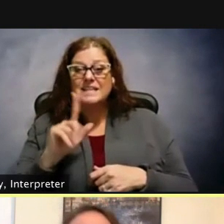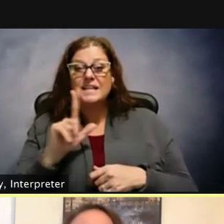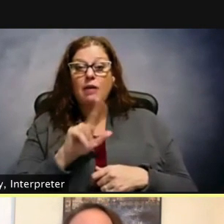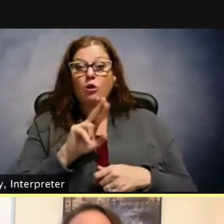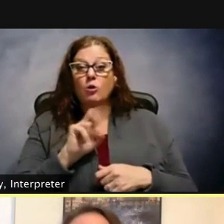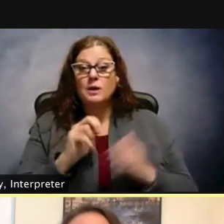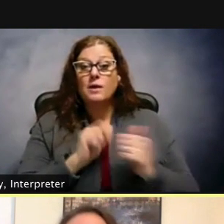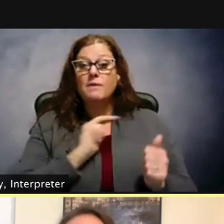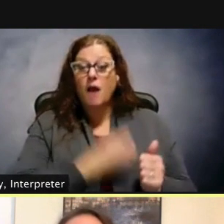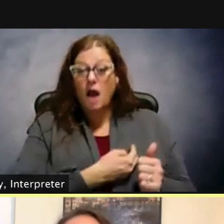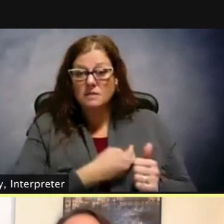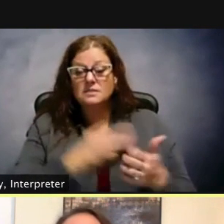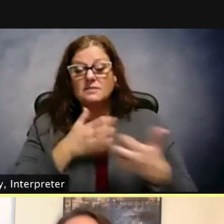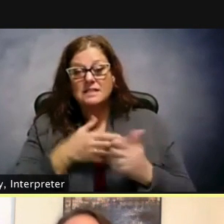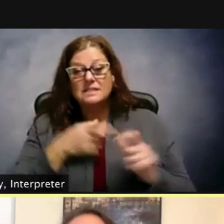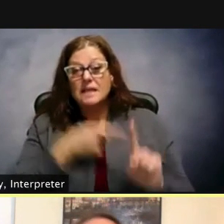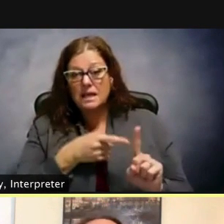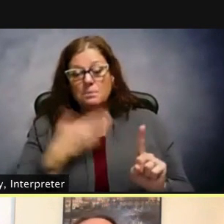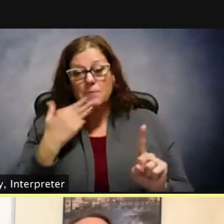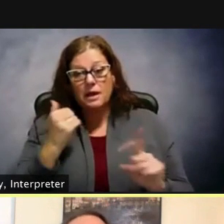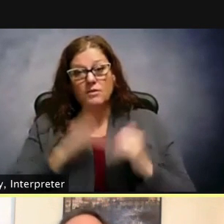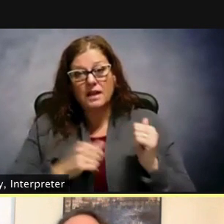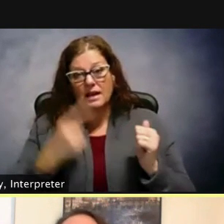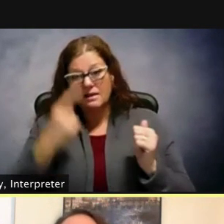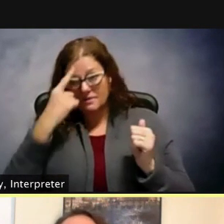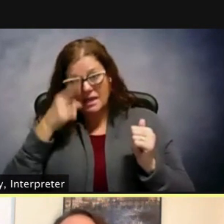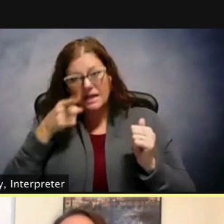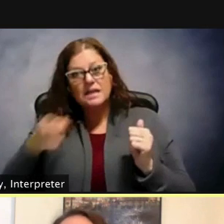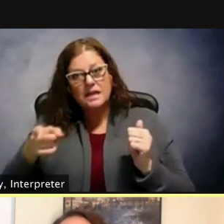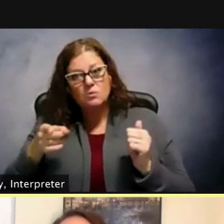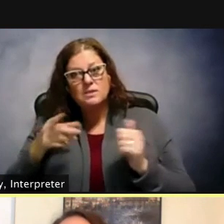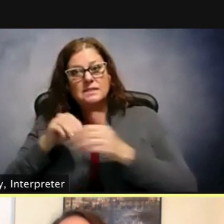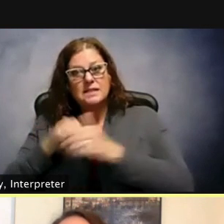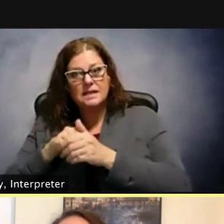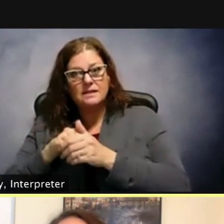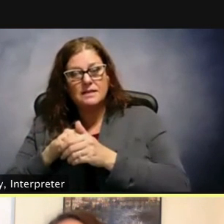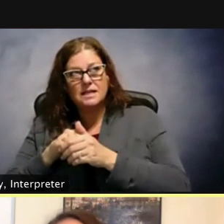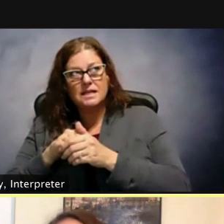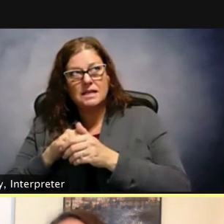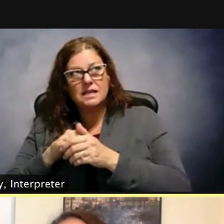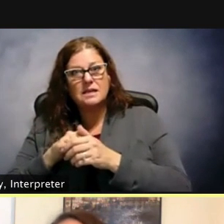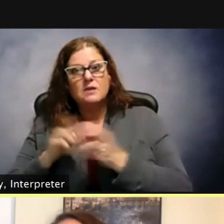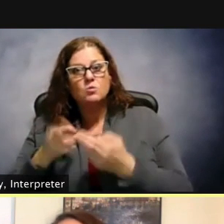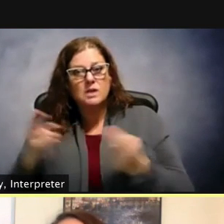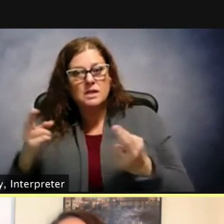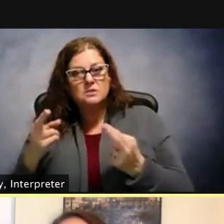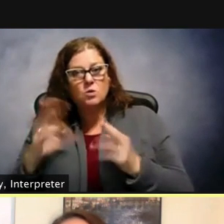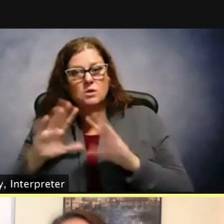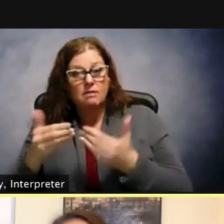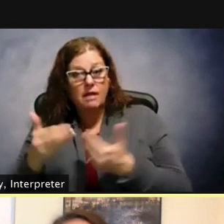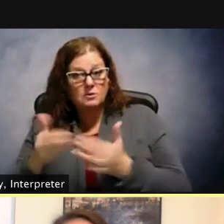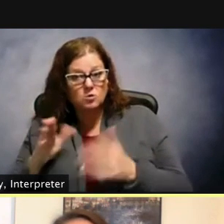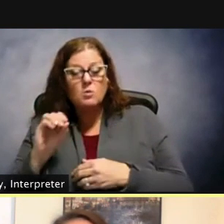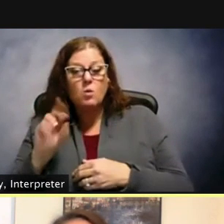which fits him better than I think when he was in the resource type classroom or the